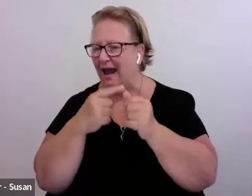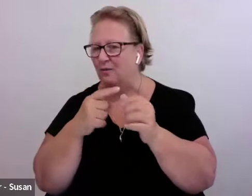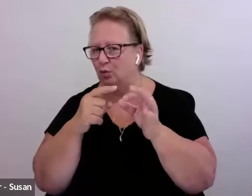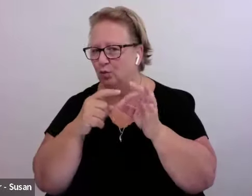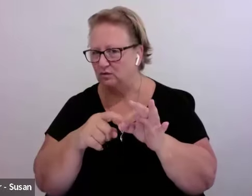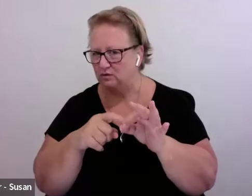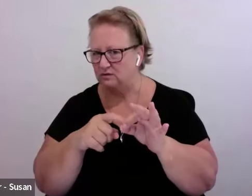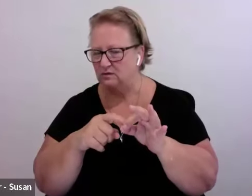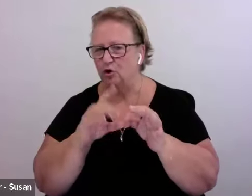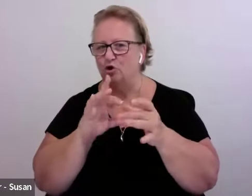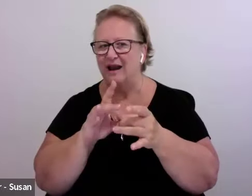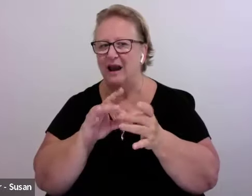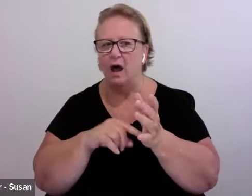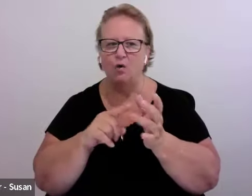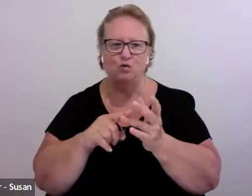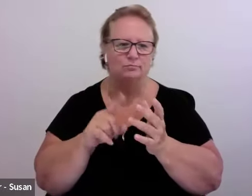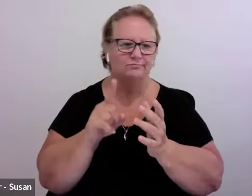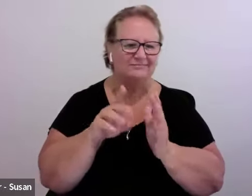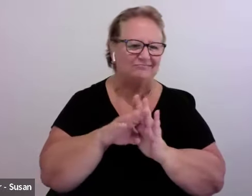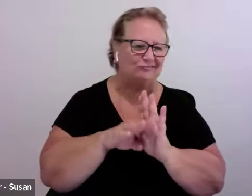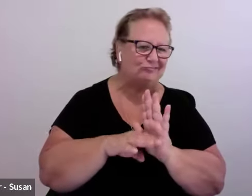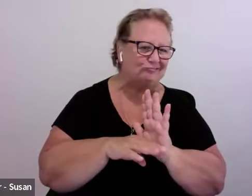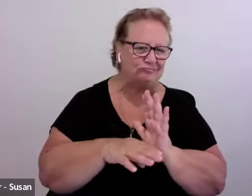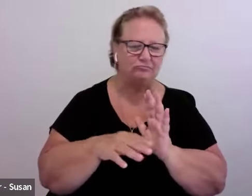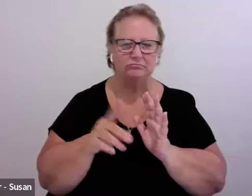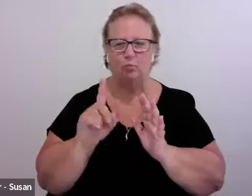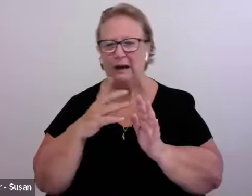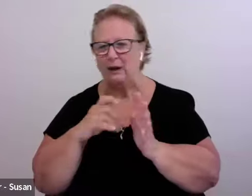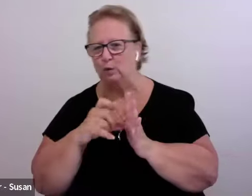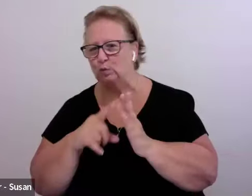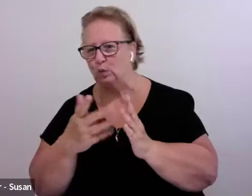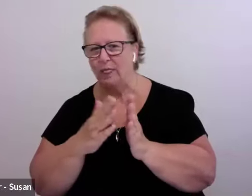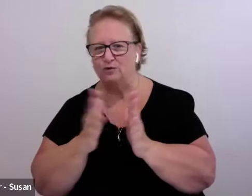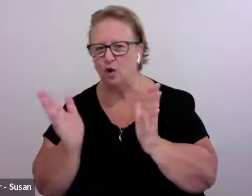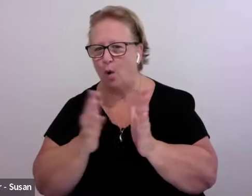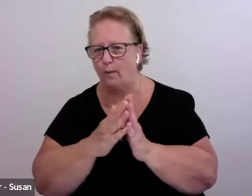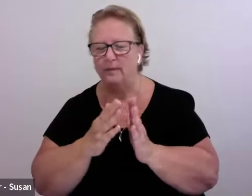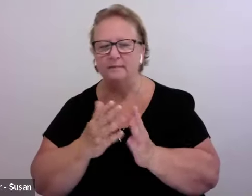're in a probity situation where people are competing